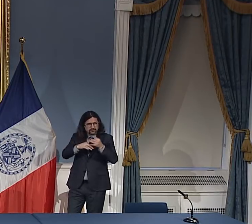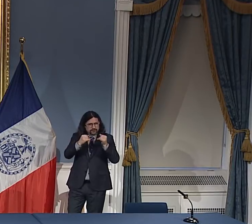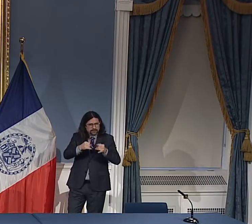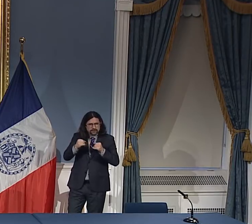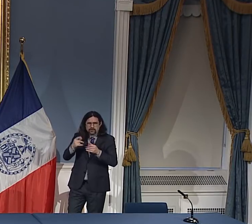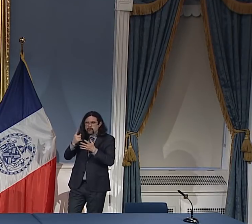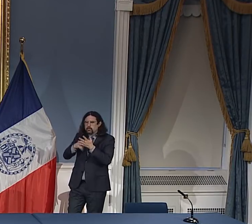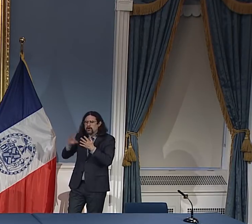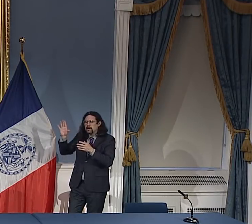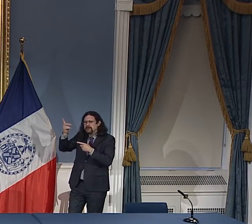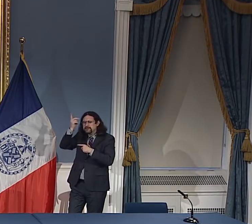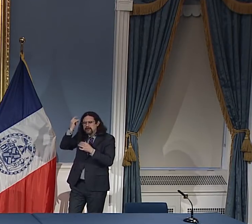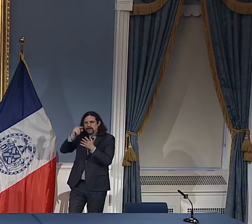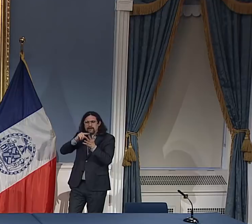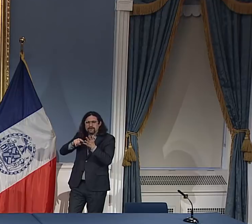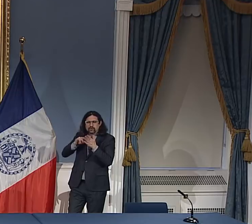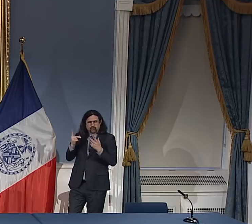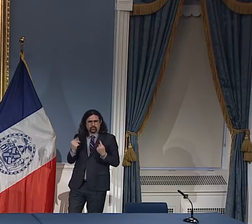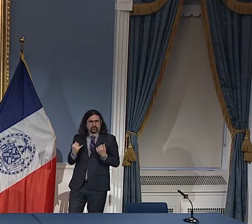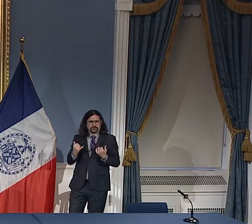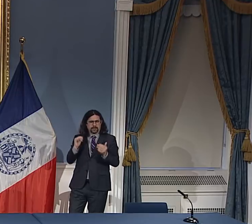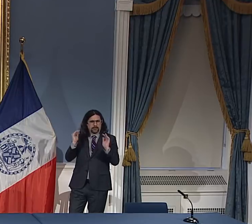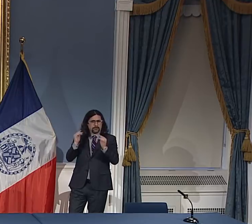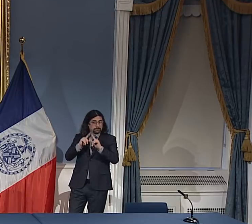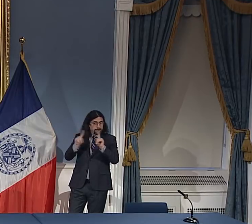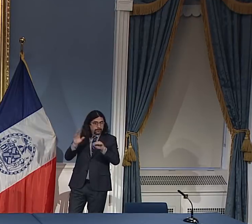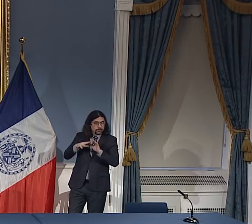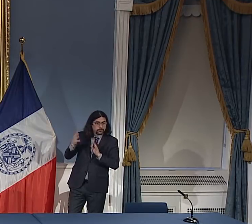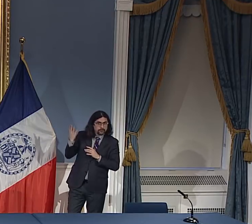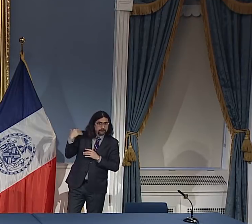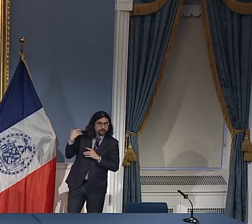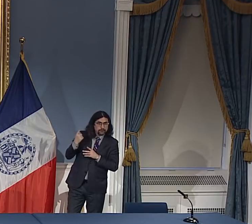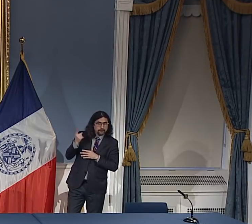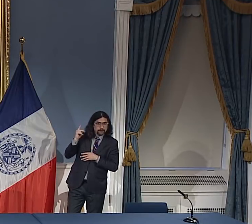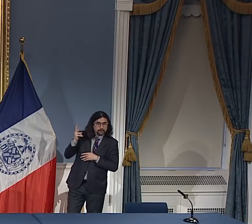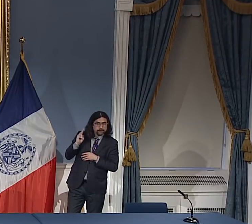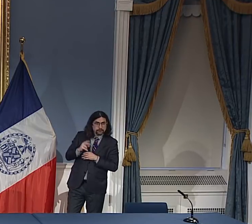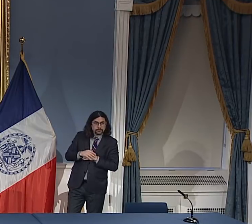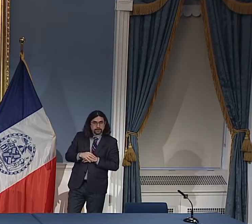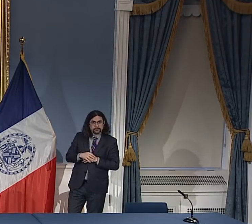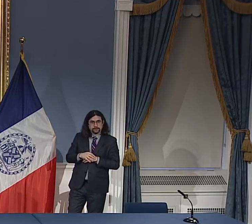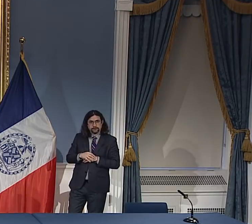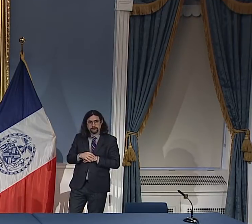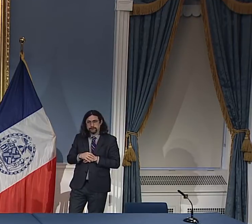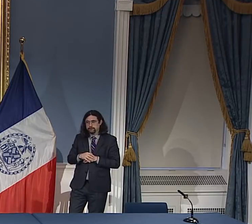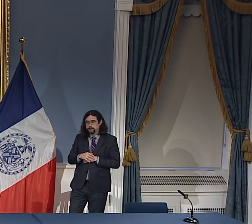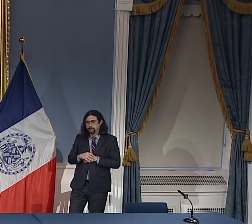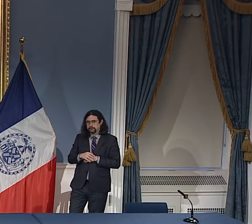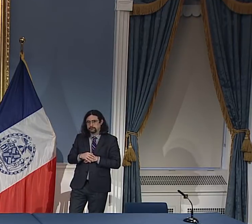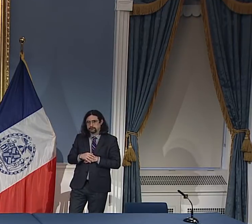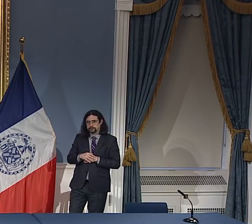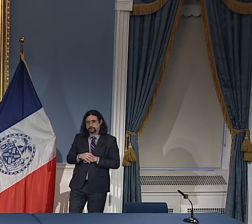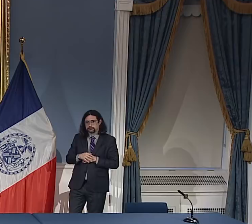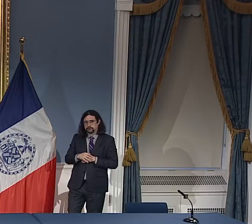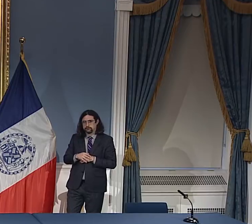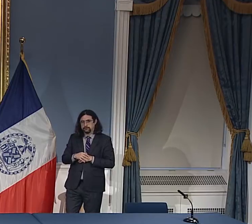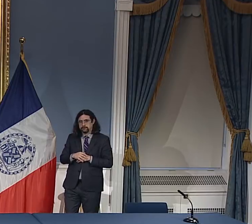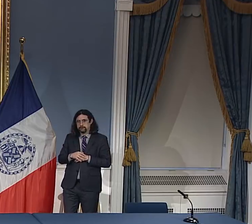BUT IF THEY ARE STILL DOINGW HA T THEY WERE DOING, HOW DO YOU DECIDE WHICH CESAS TO NIVESTIGATE?